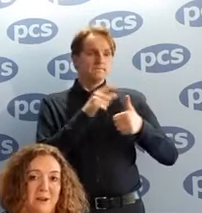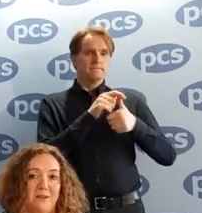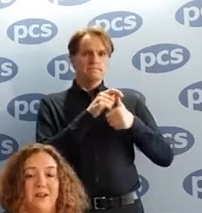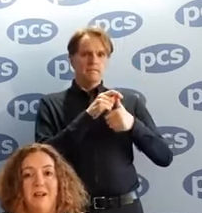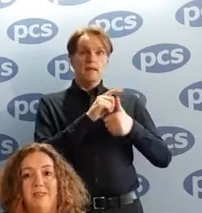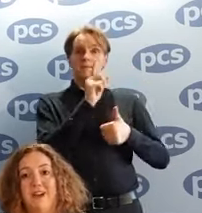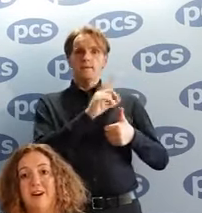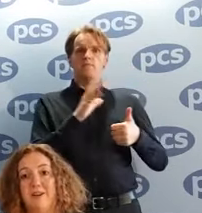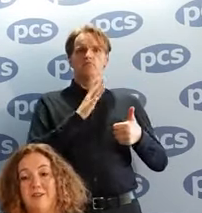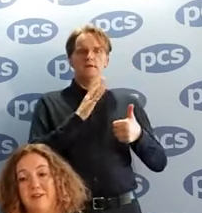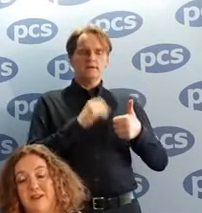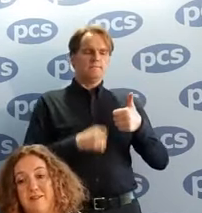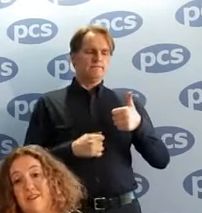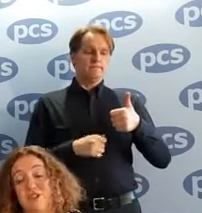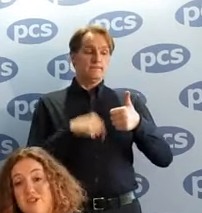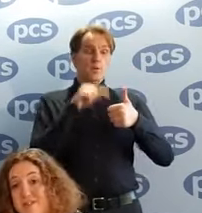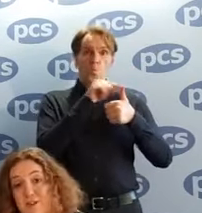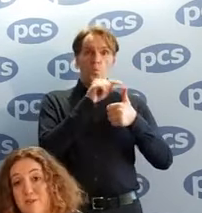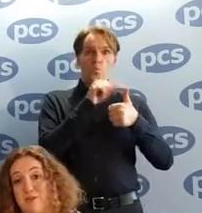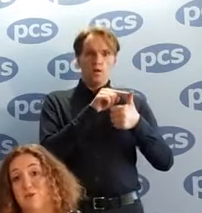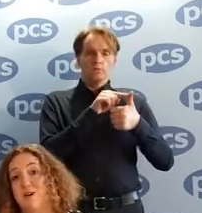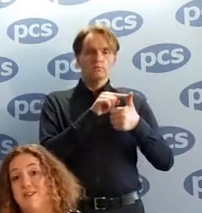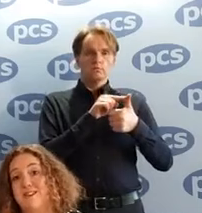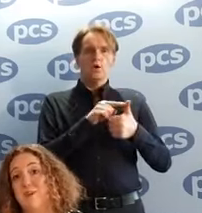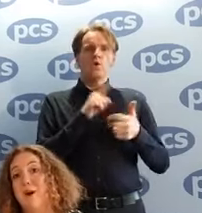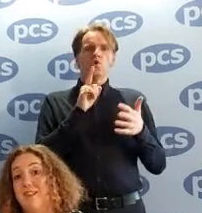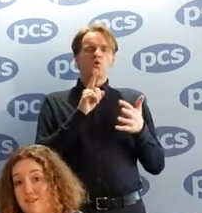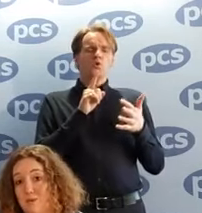around. They are the the conditions in the Universal Credit and the way that's